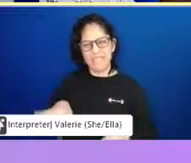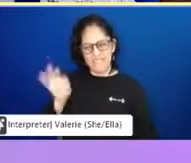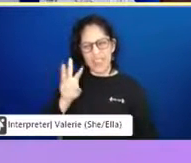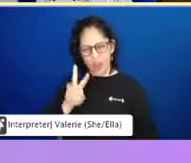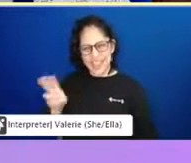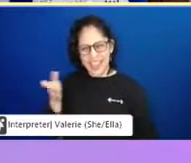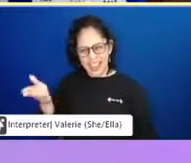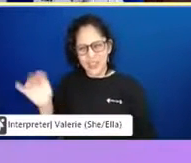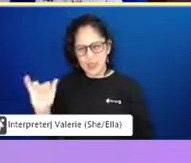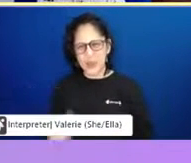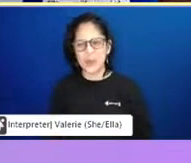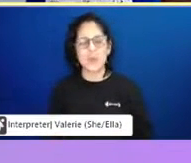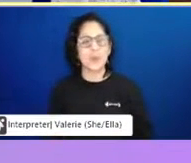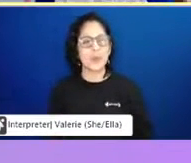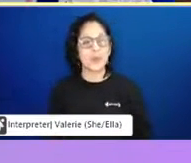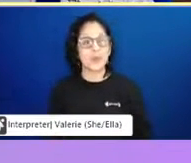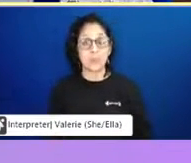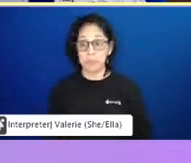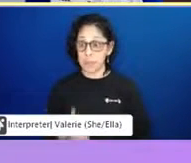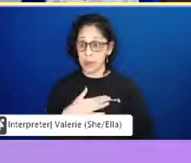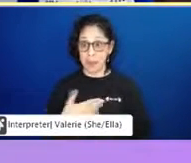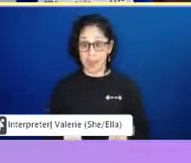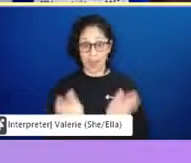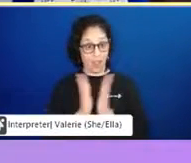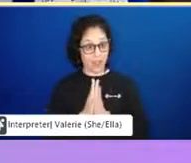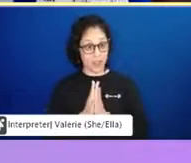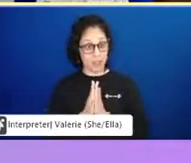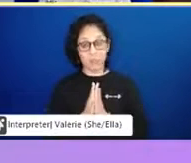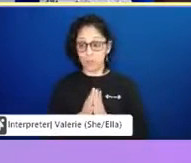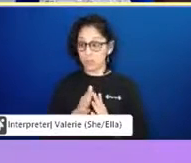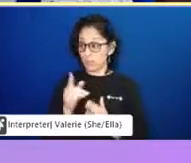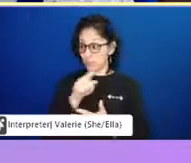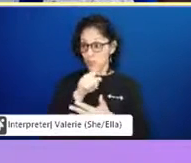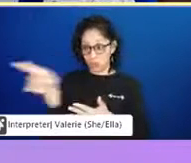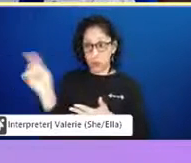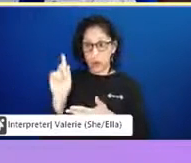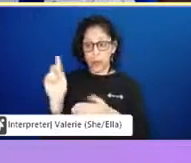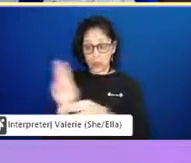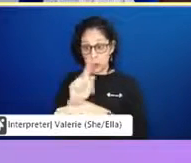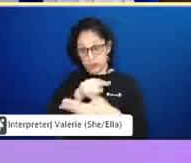now the only thing I ask is that if you use these tools please share your stories with us